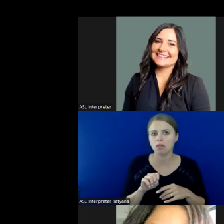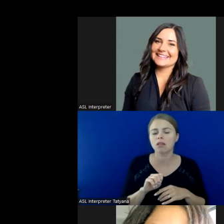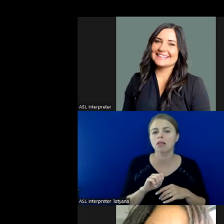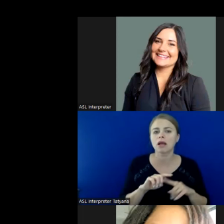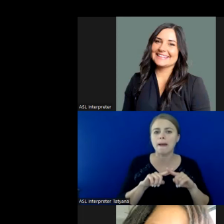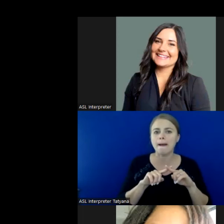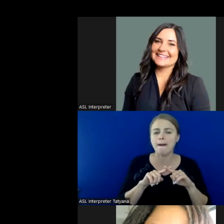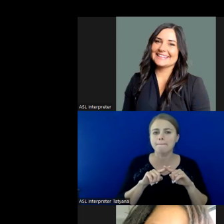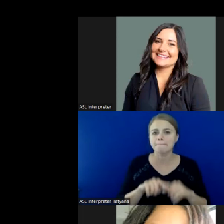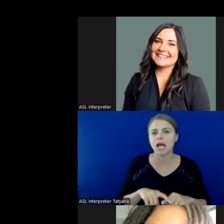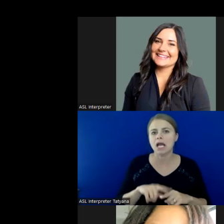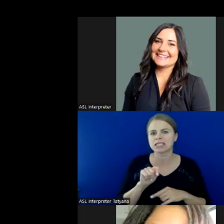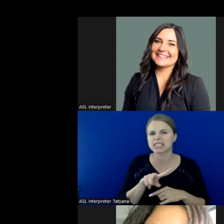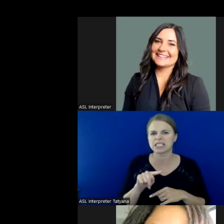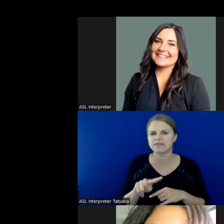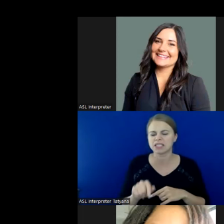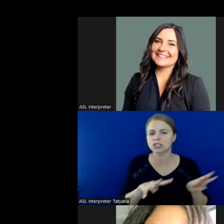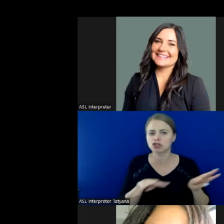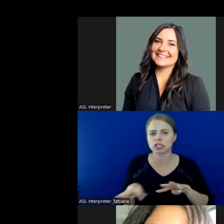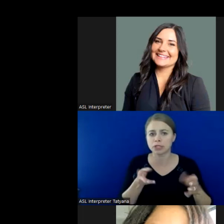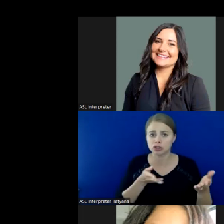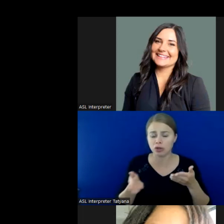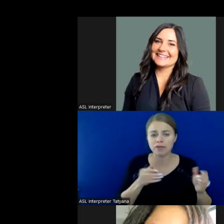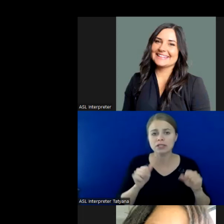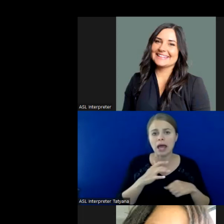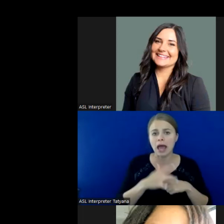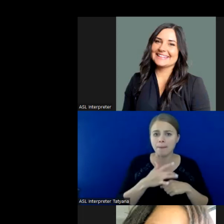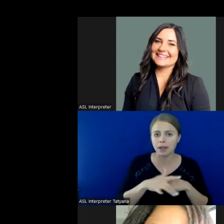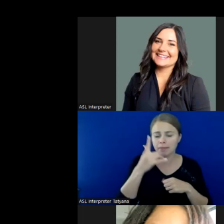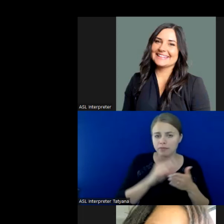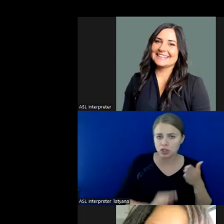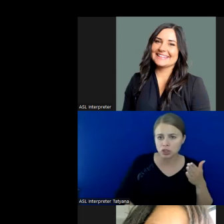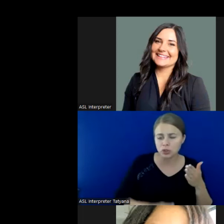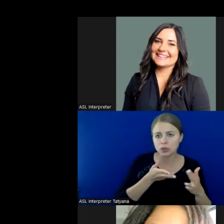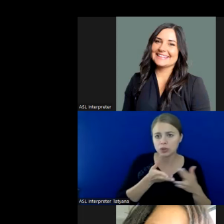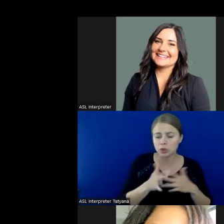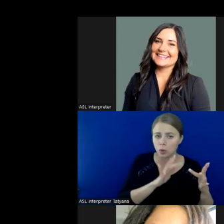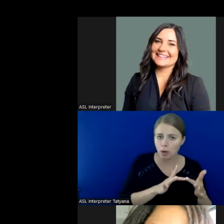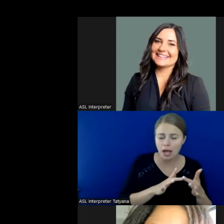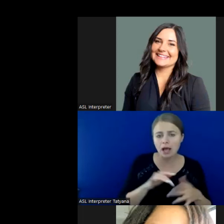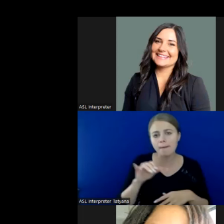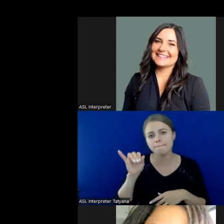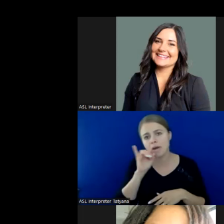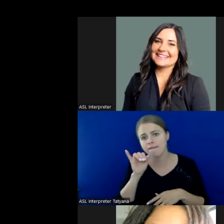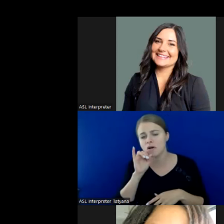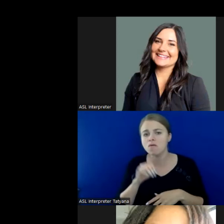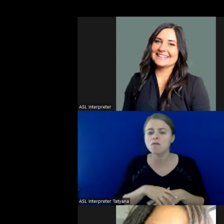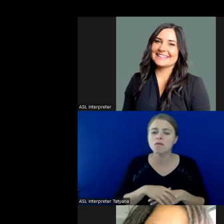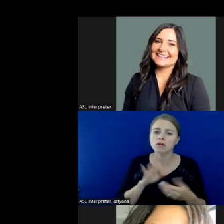that was made available for students via the web, via their iPhone or Android device, or a Roku box.